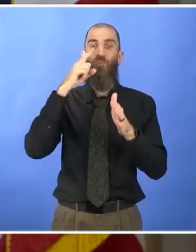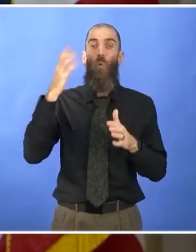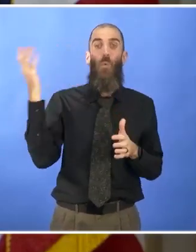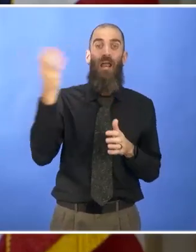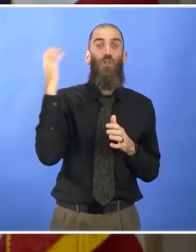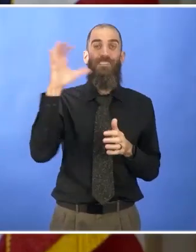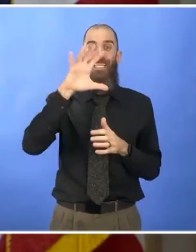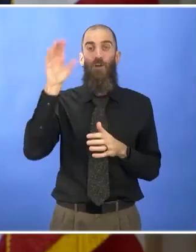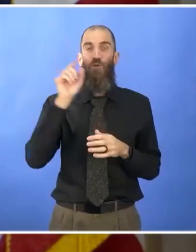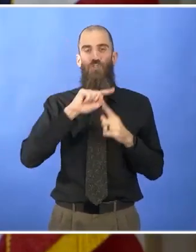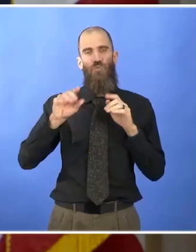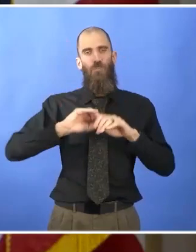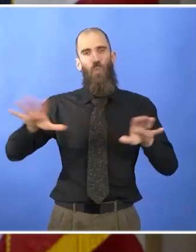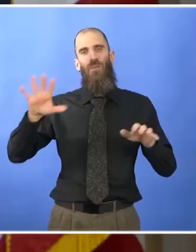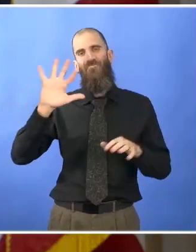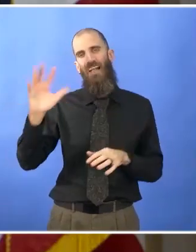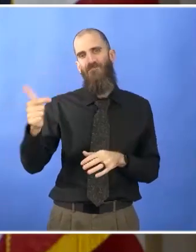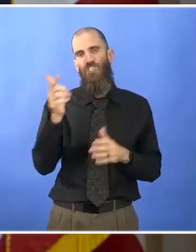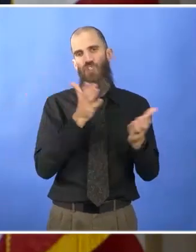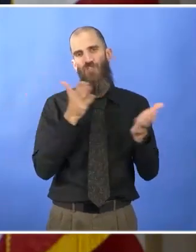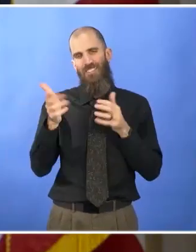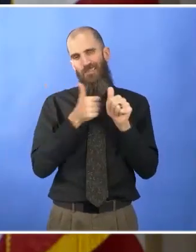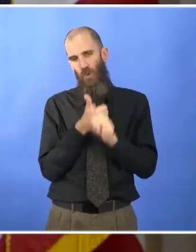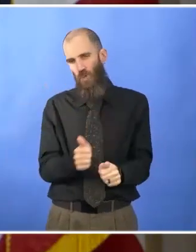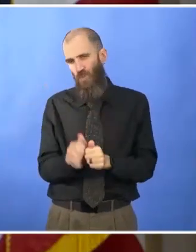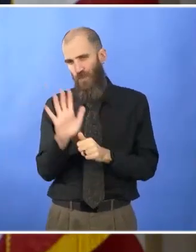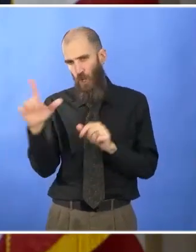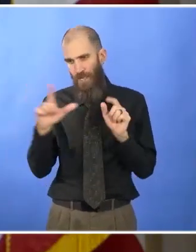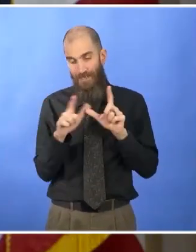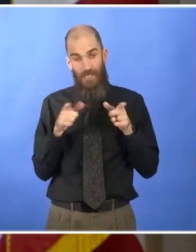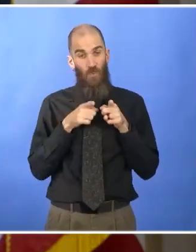OUR NATIONAL AIRSPACE. THE FCC IS BLESSED WITH